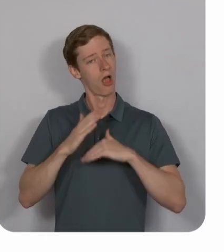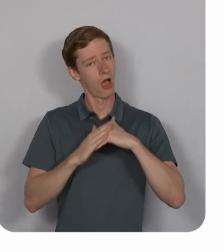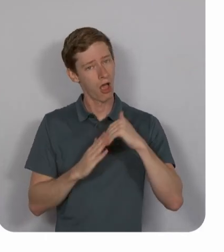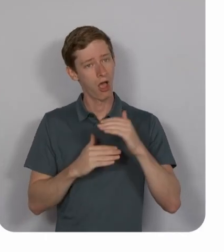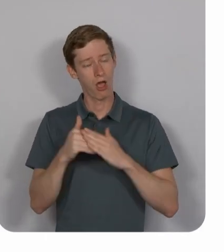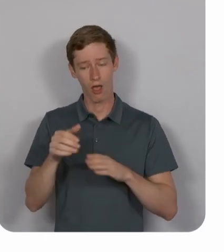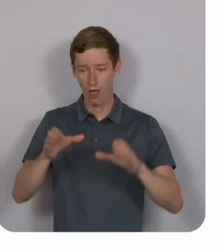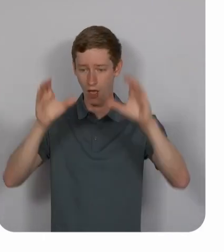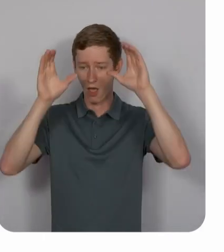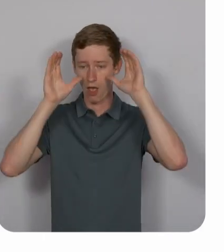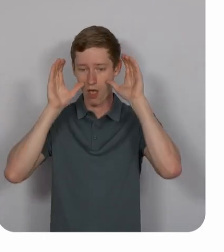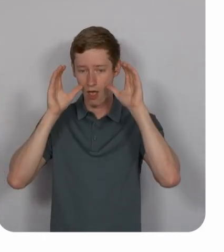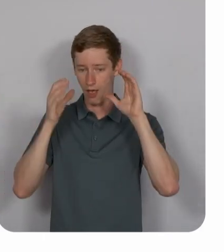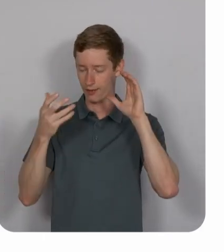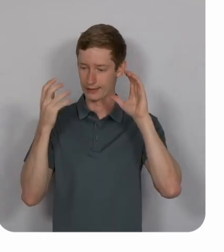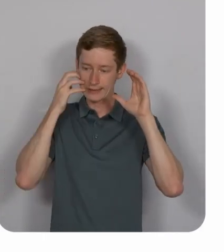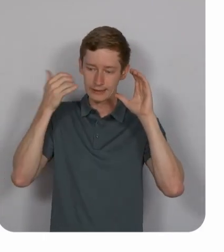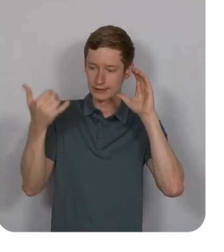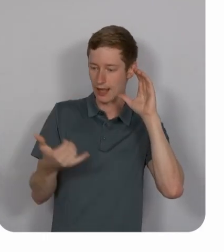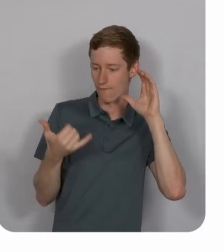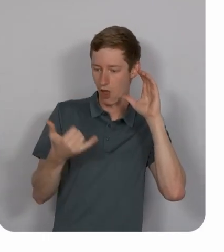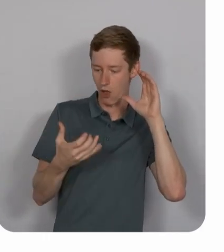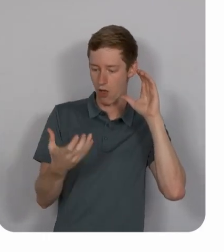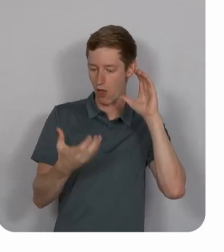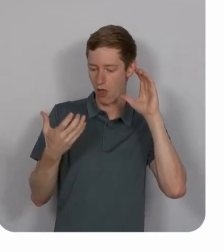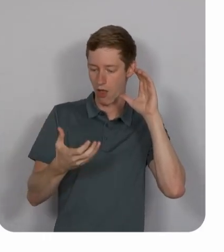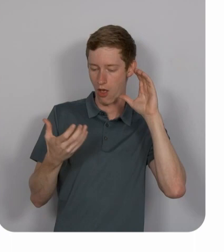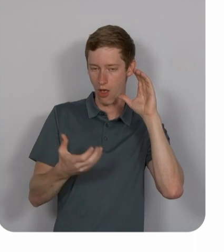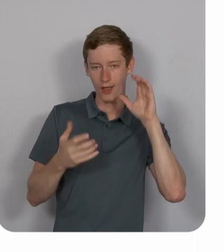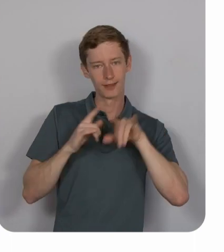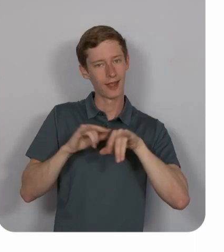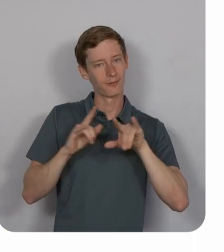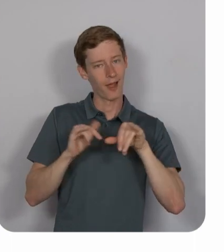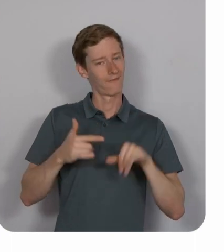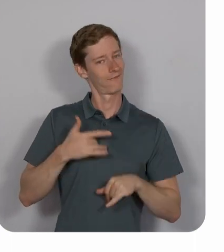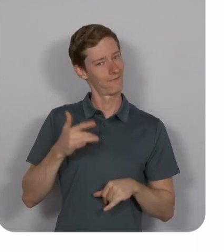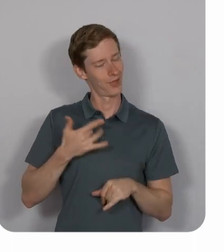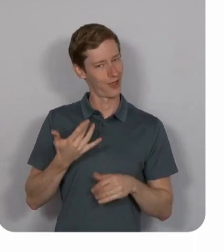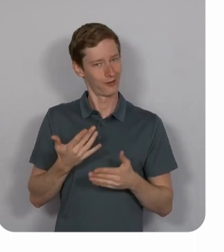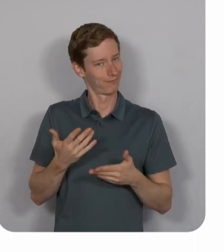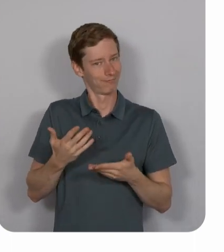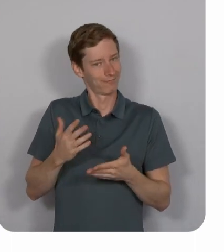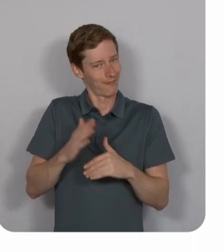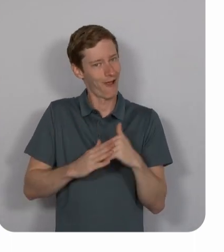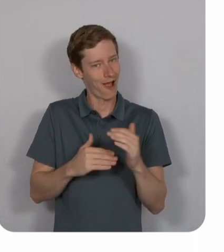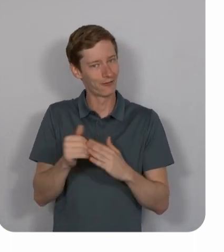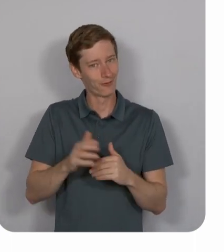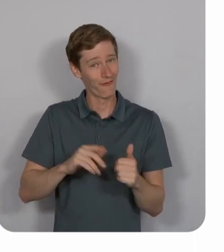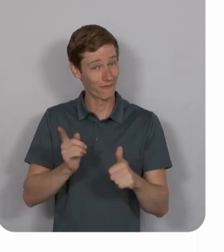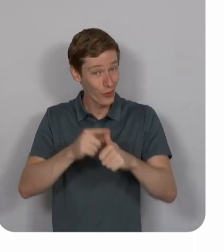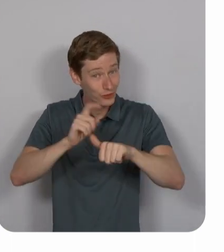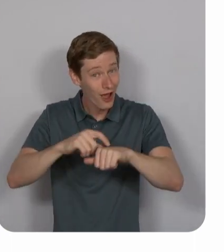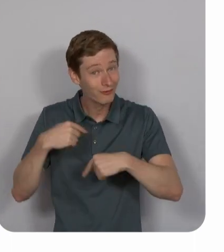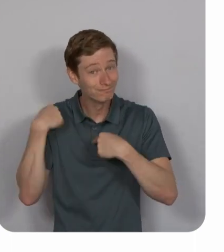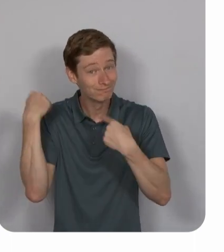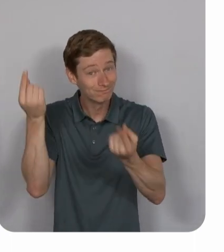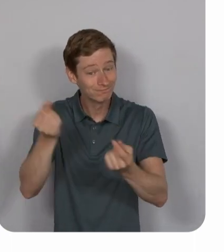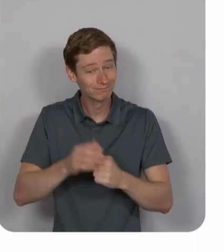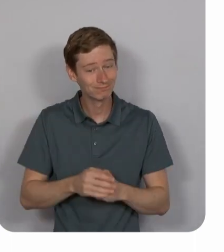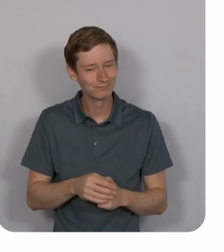a cell phone from within a headset. So what’s one of the first times you’re likely to use color passthrough?